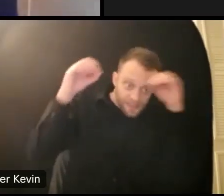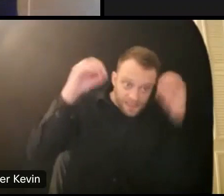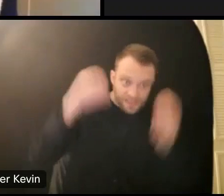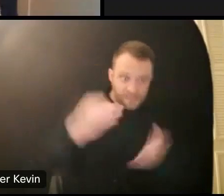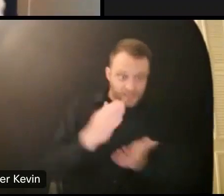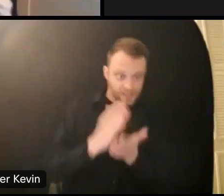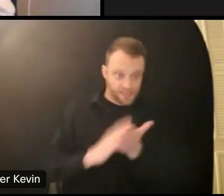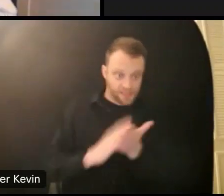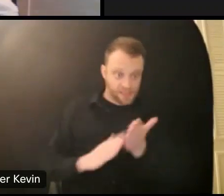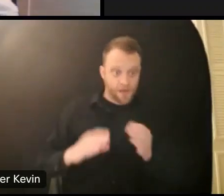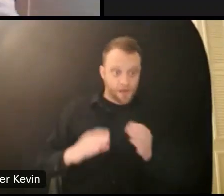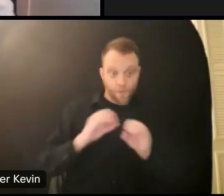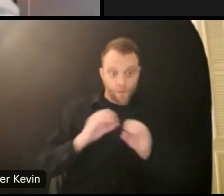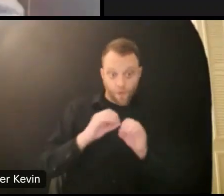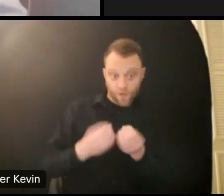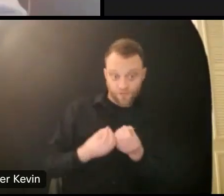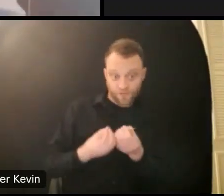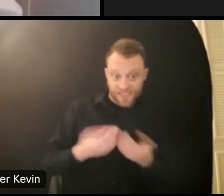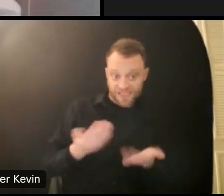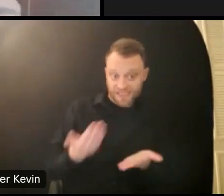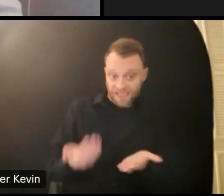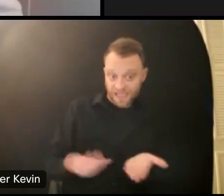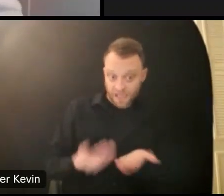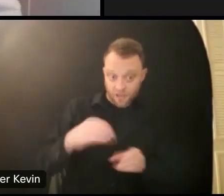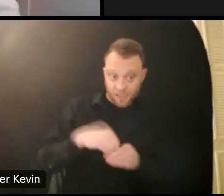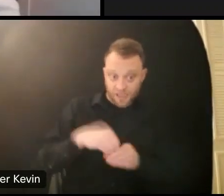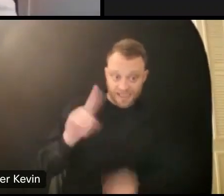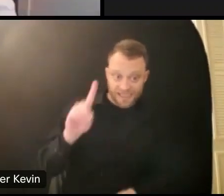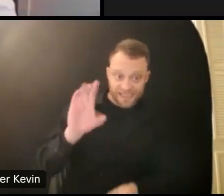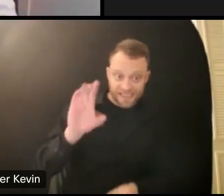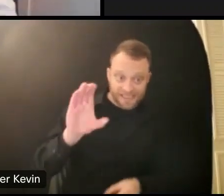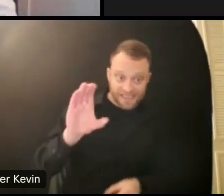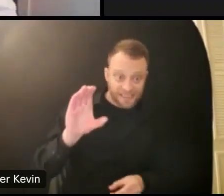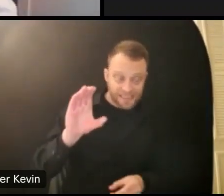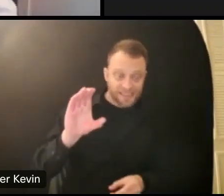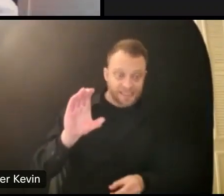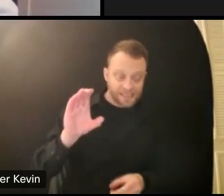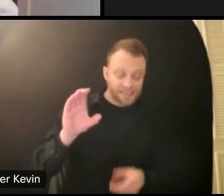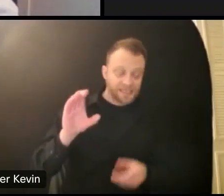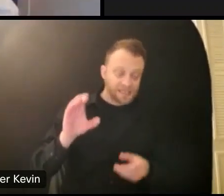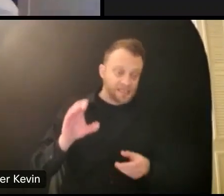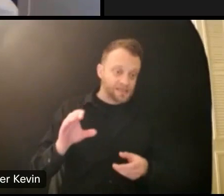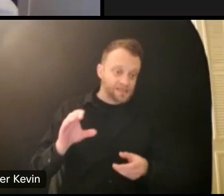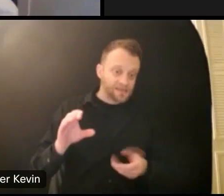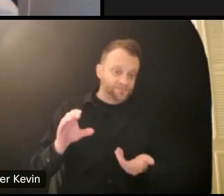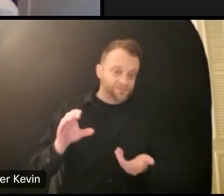their way and when they don't get their way you know they become very upset and in some